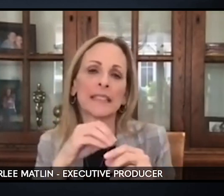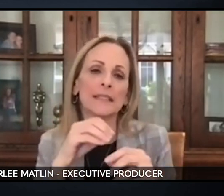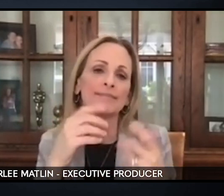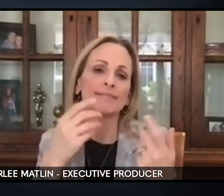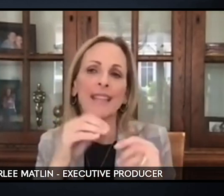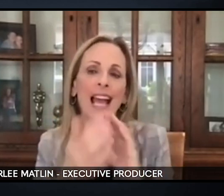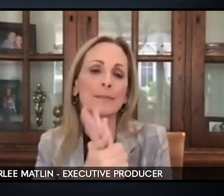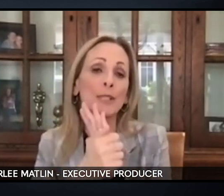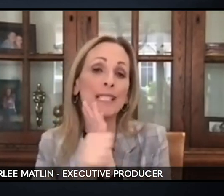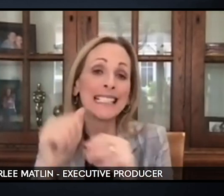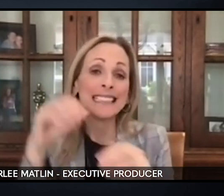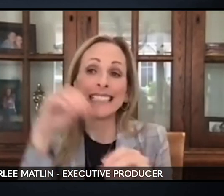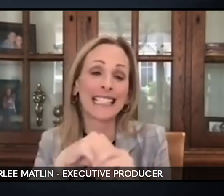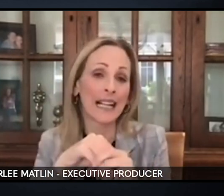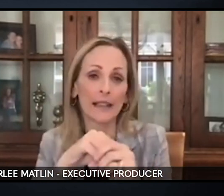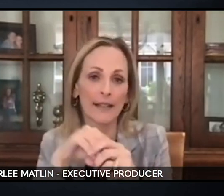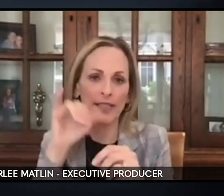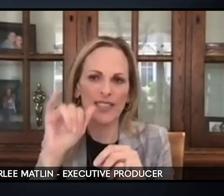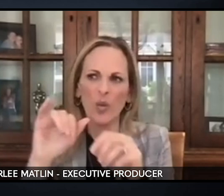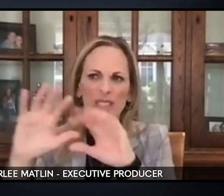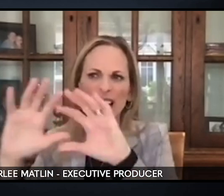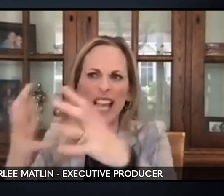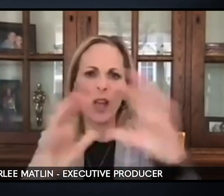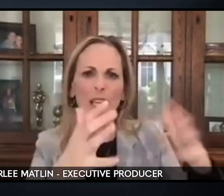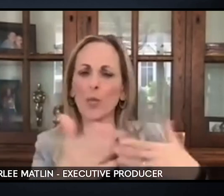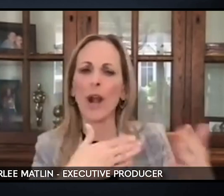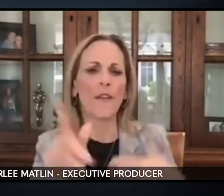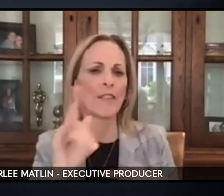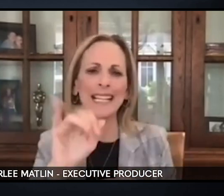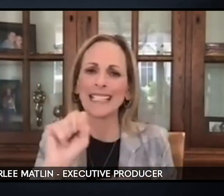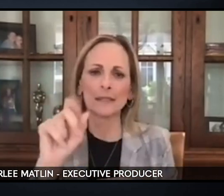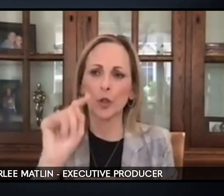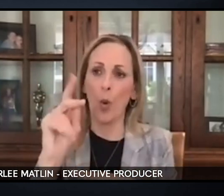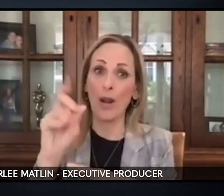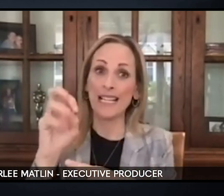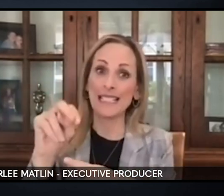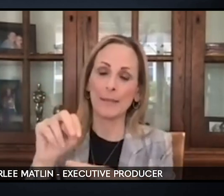those who aren't clued in, who aren't necessarily as knowledgeable as we are